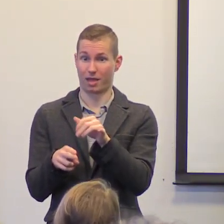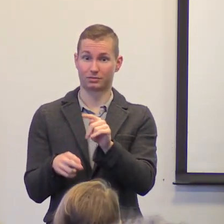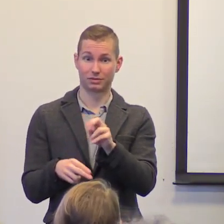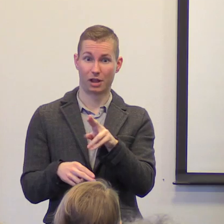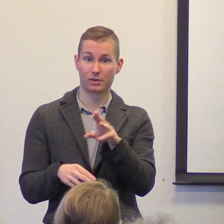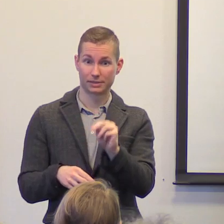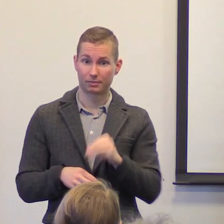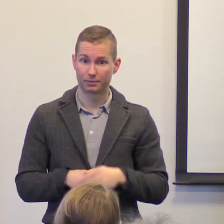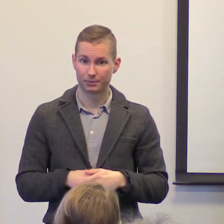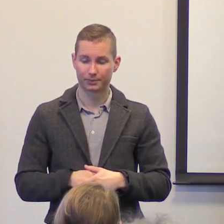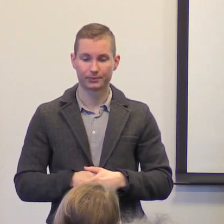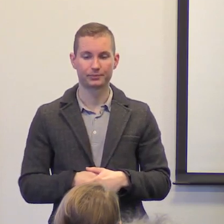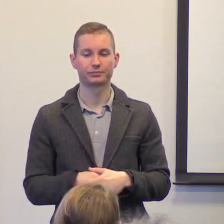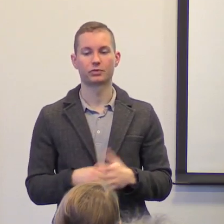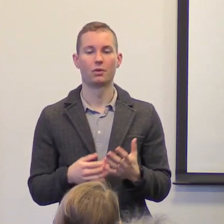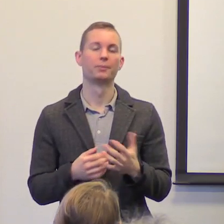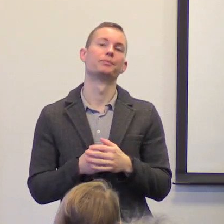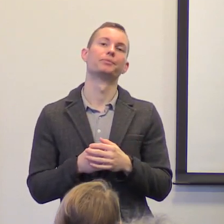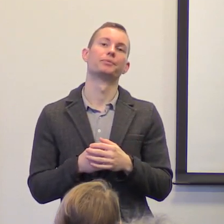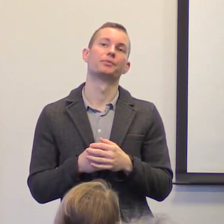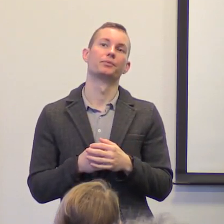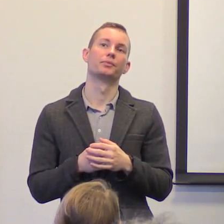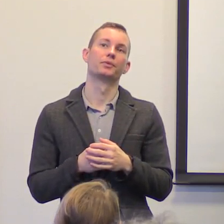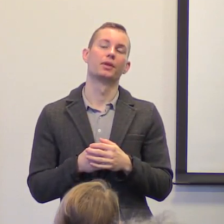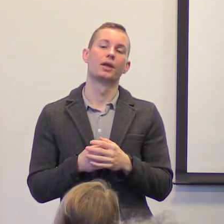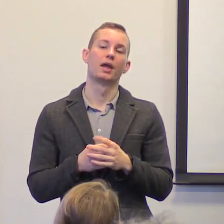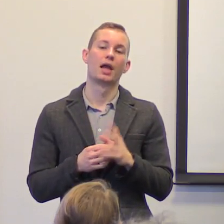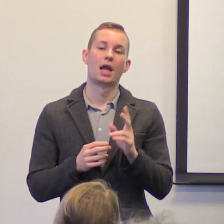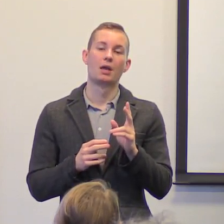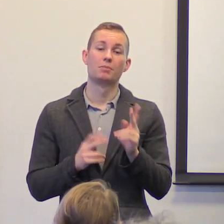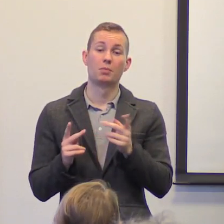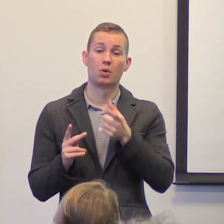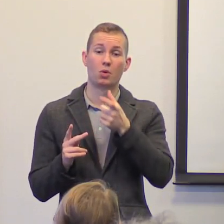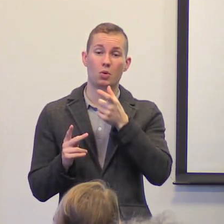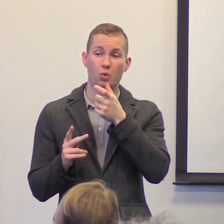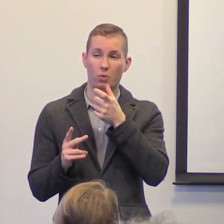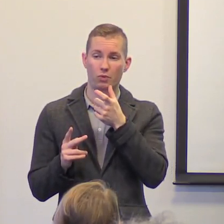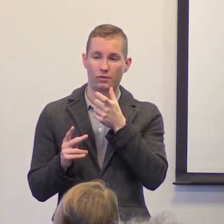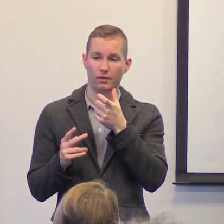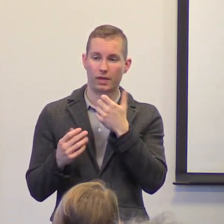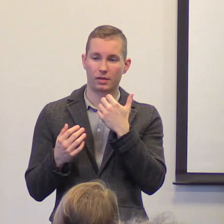The people who have ended up on the short end of equality and justice are not always